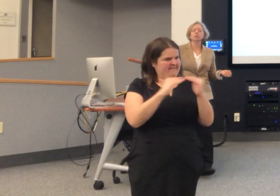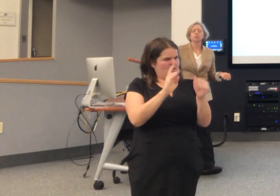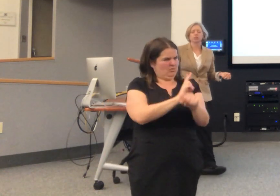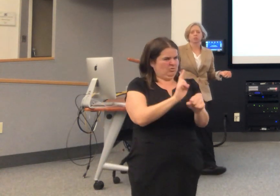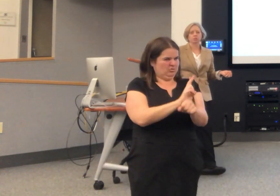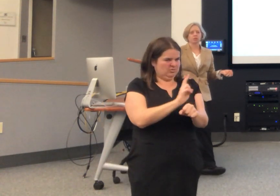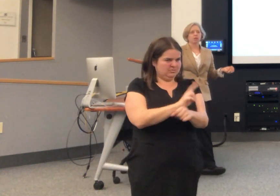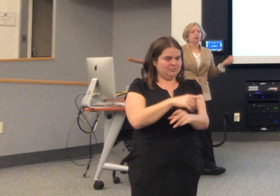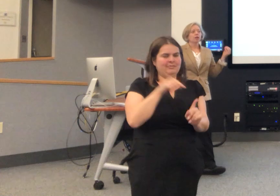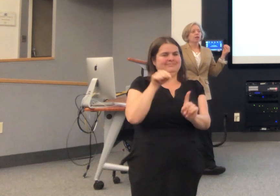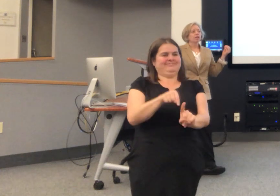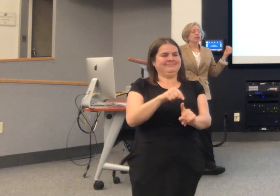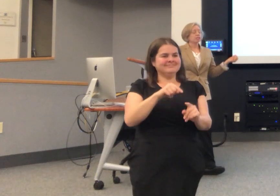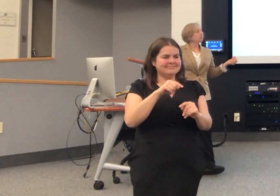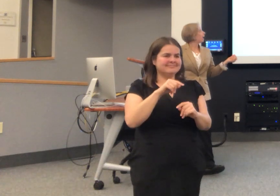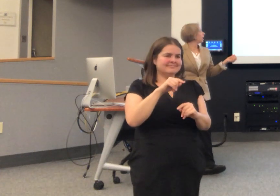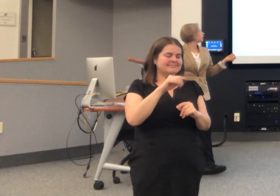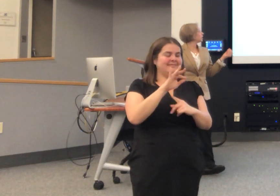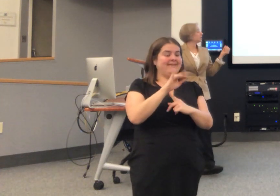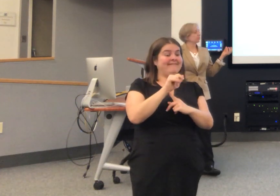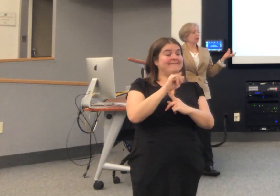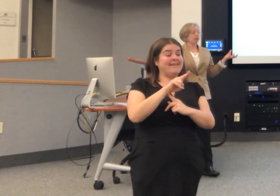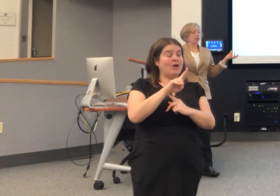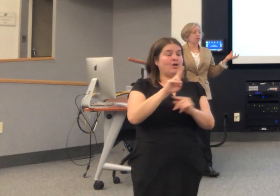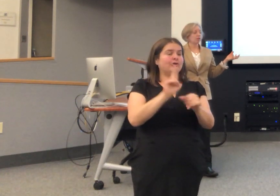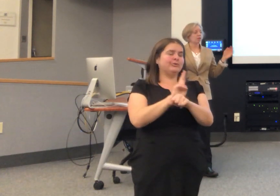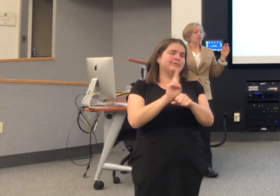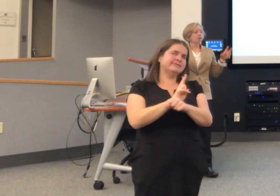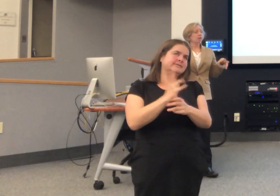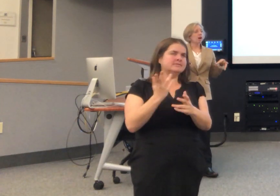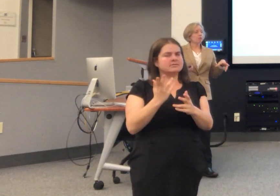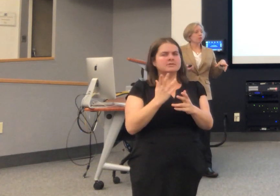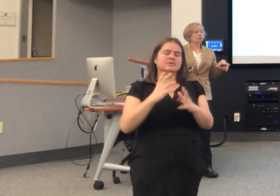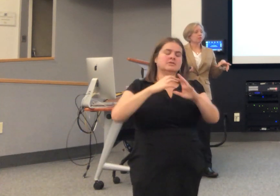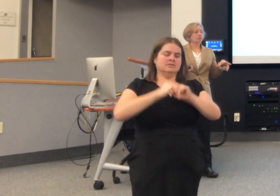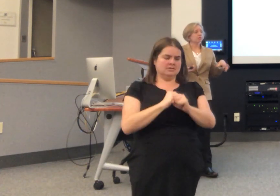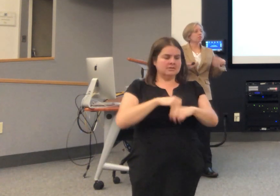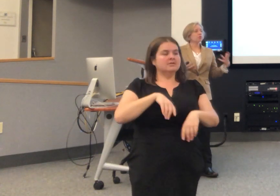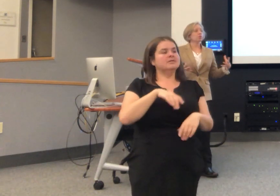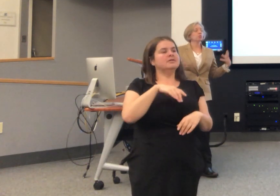What is fair use? The idea behind it is that copyrights give their owners